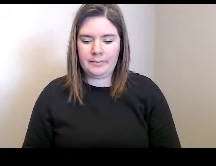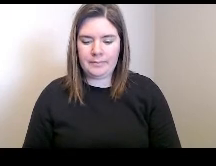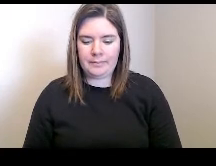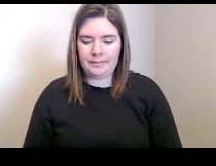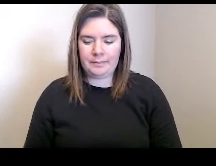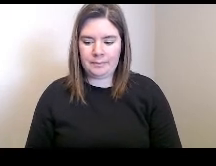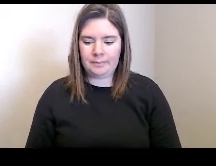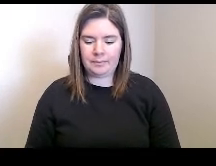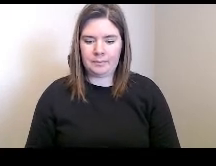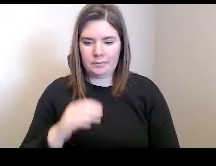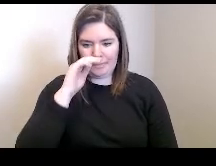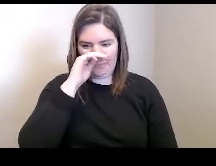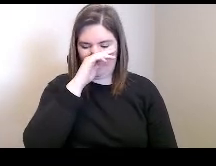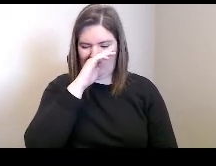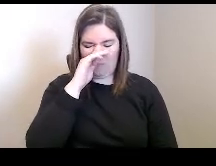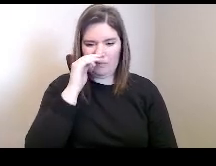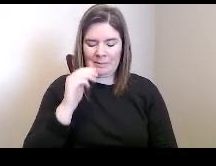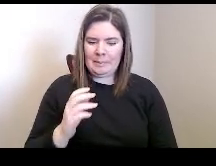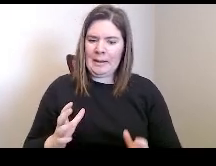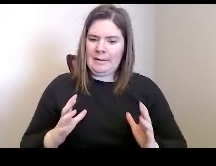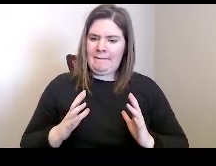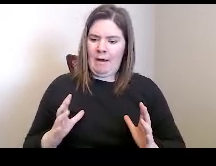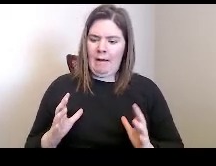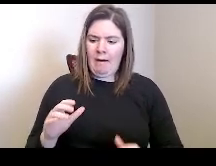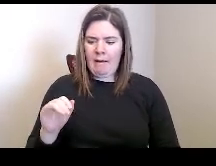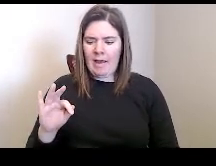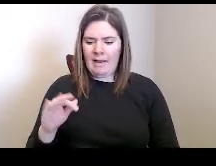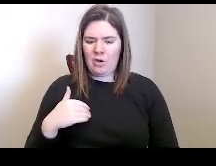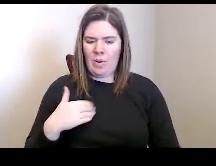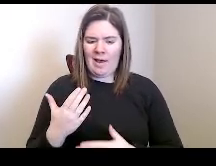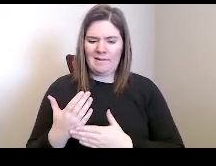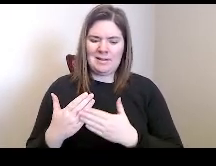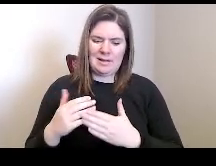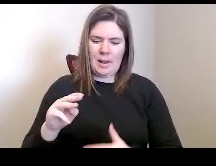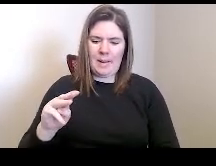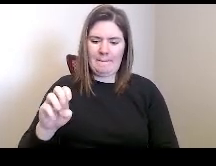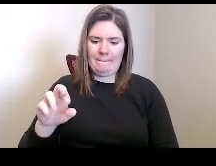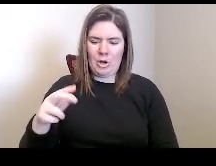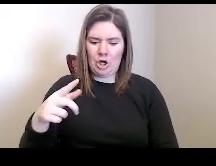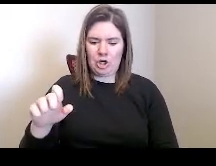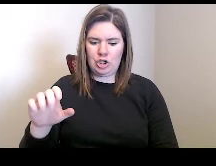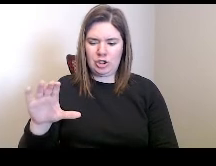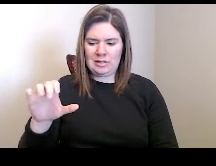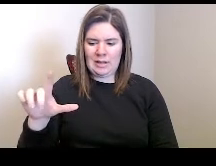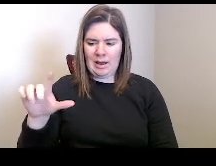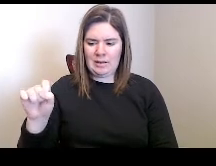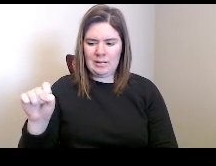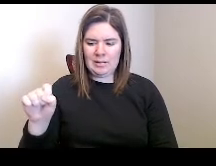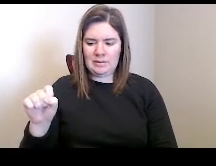It's okay if you do have some merged cells, so long as the table structure is still clear.